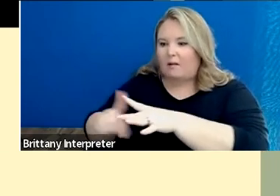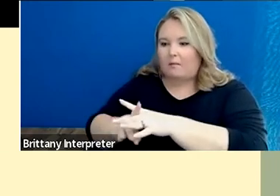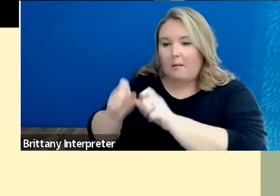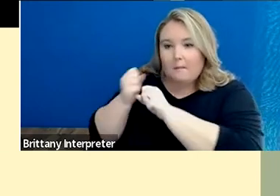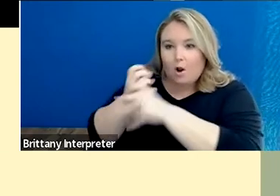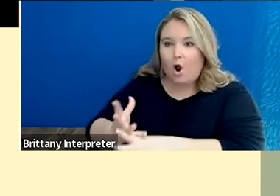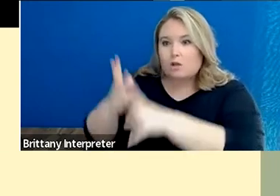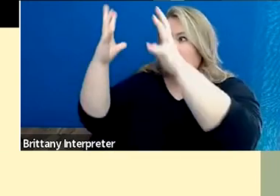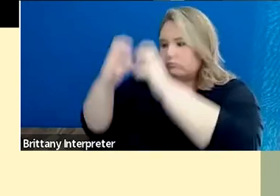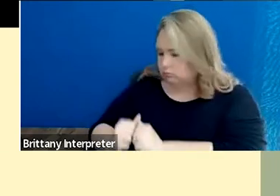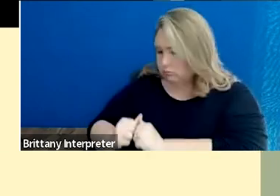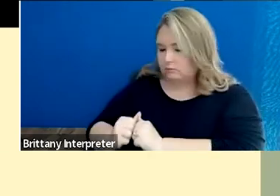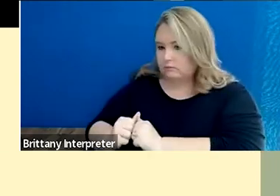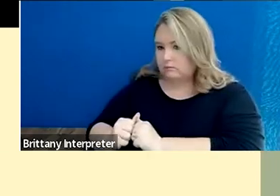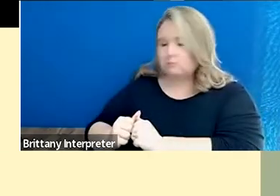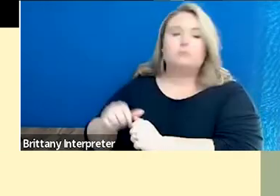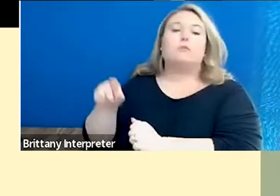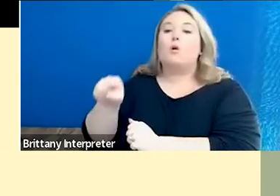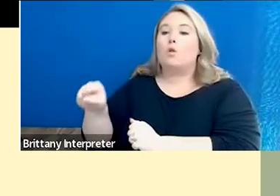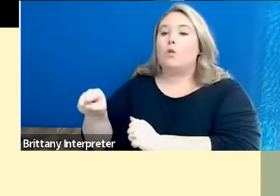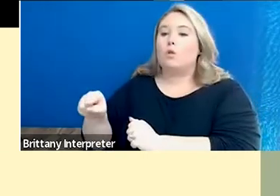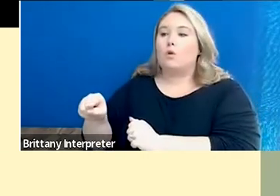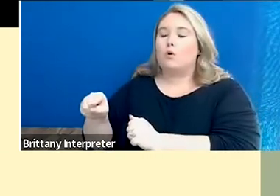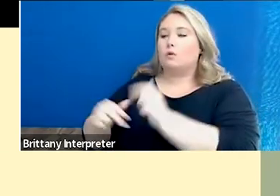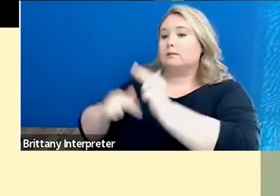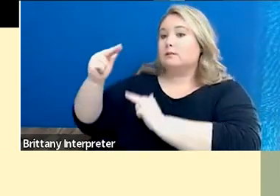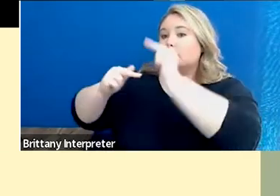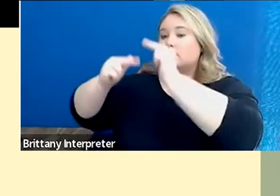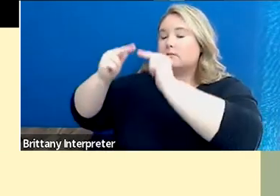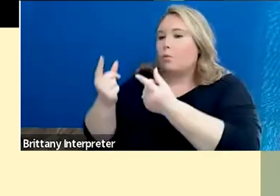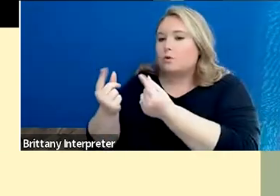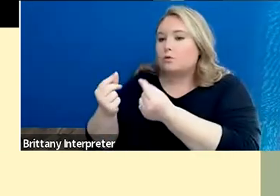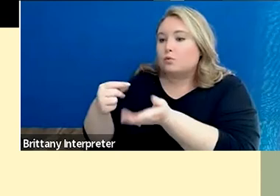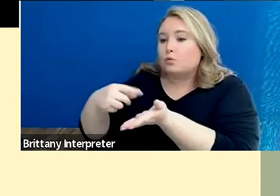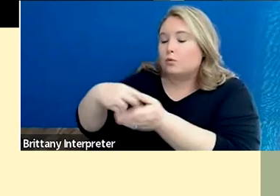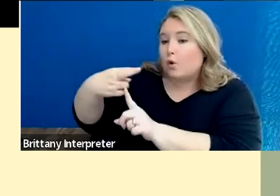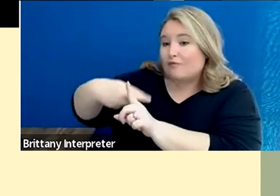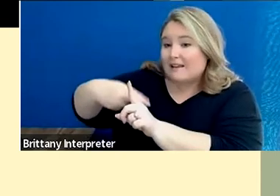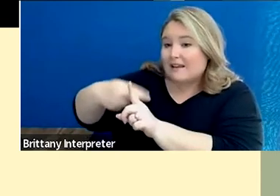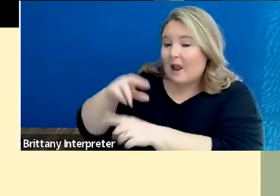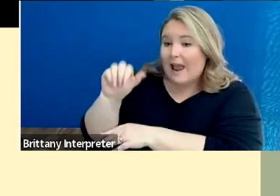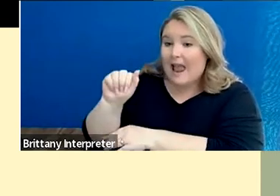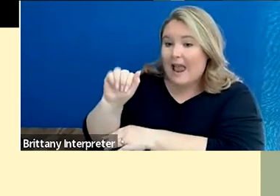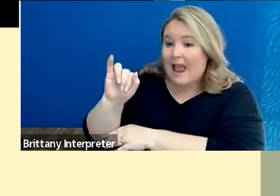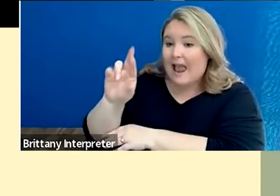was that Champlain Towers was renting out Airbnbs. They were renting out the units, and they did not have knowledge of all the people